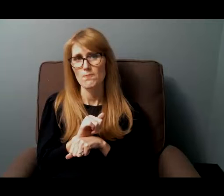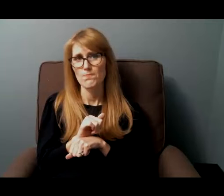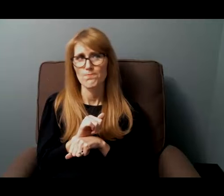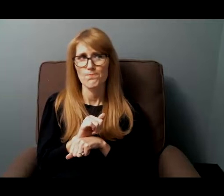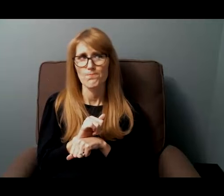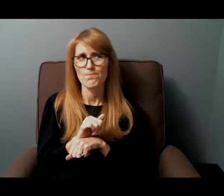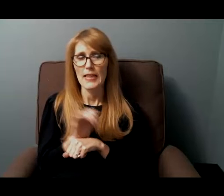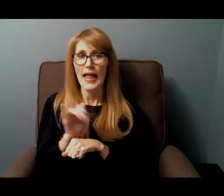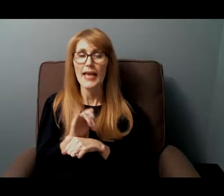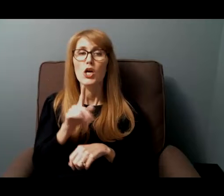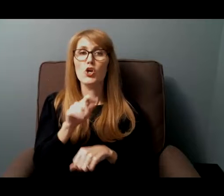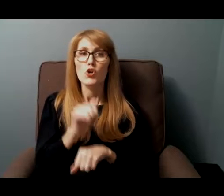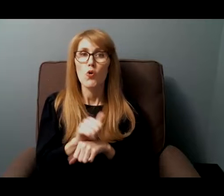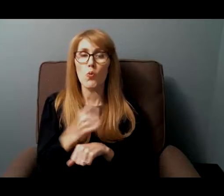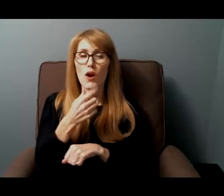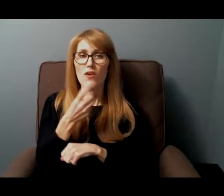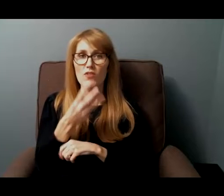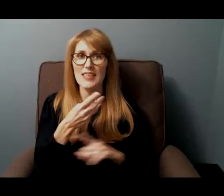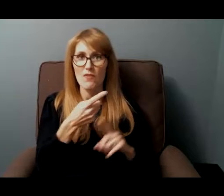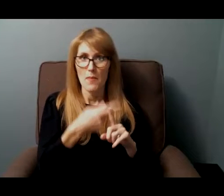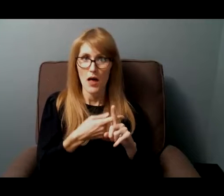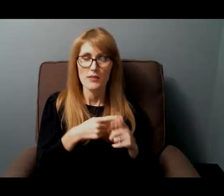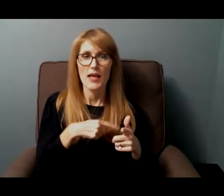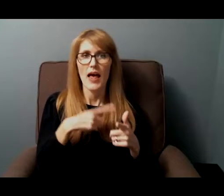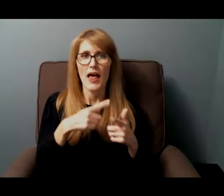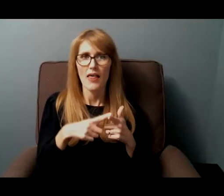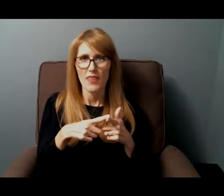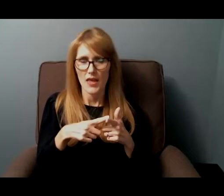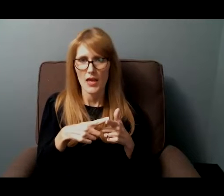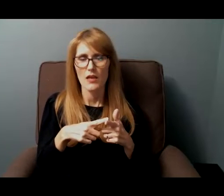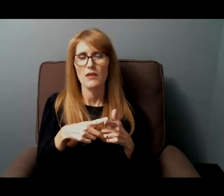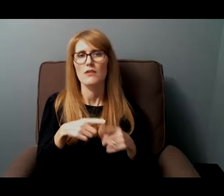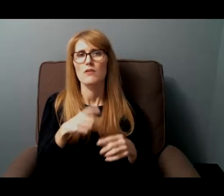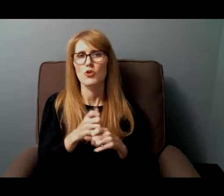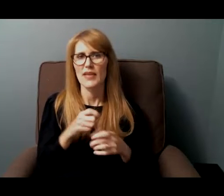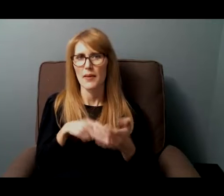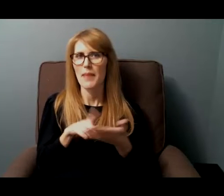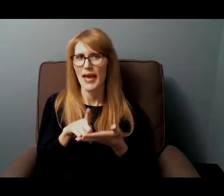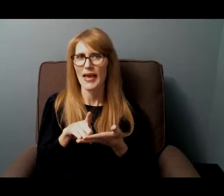for several months and then you get paid, you get your self employment you invoice and you